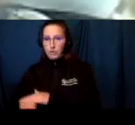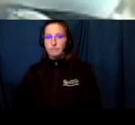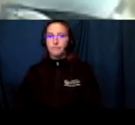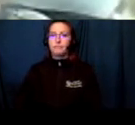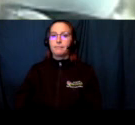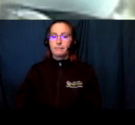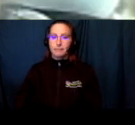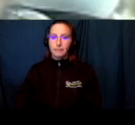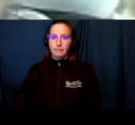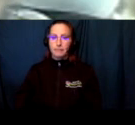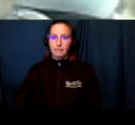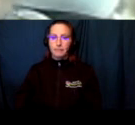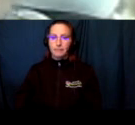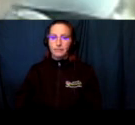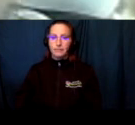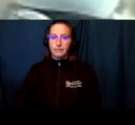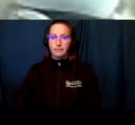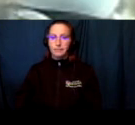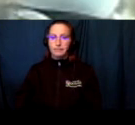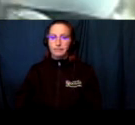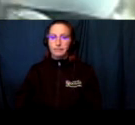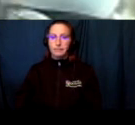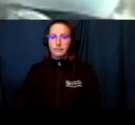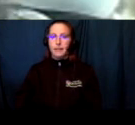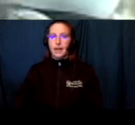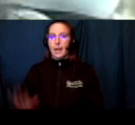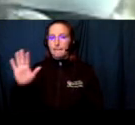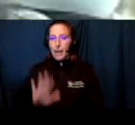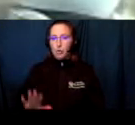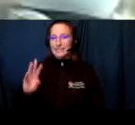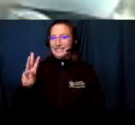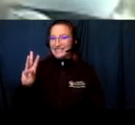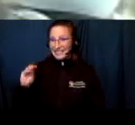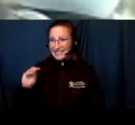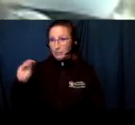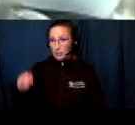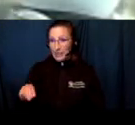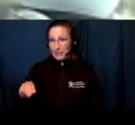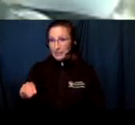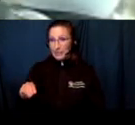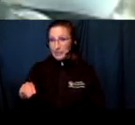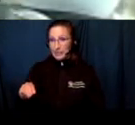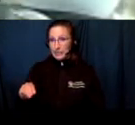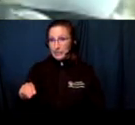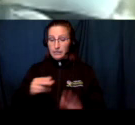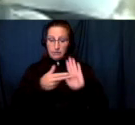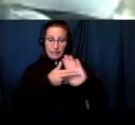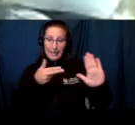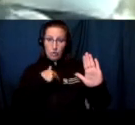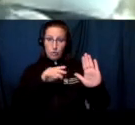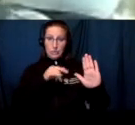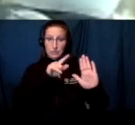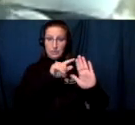and but only about 60 percent of the babies who are diagnosed right now are diagnosed prior